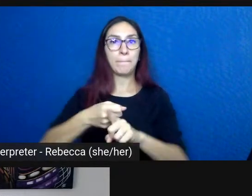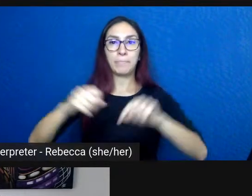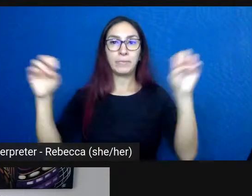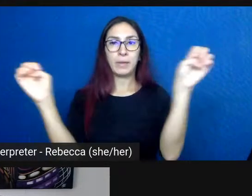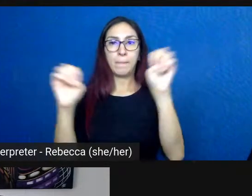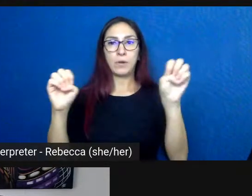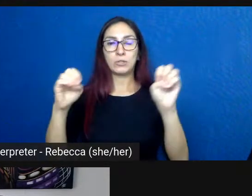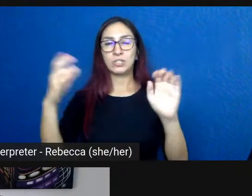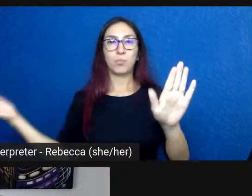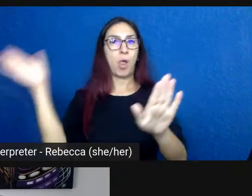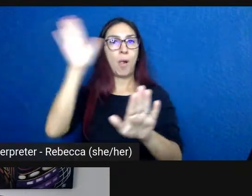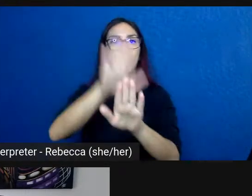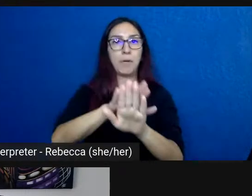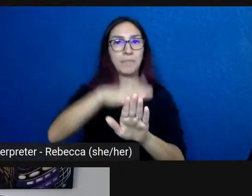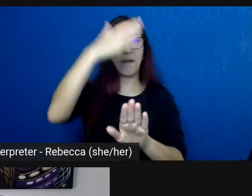An anonymous question asking if a site has an alert pop up